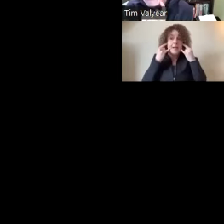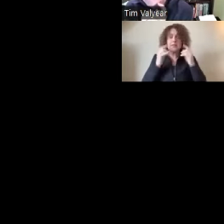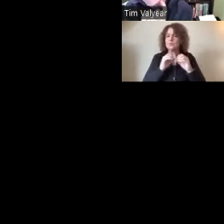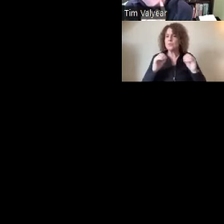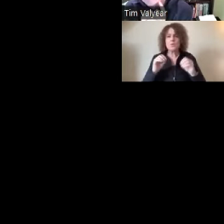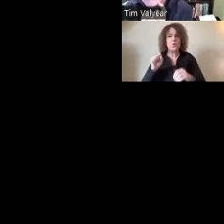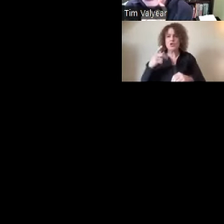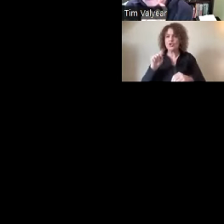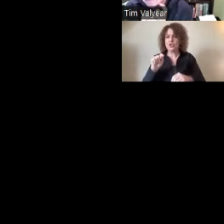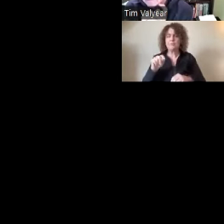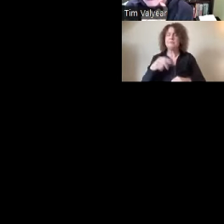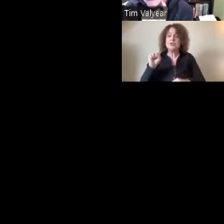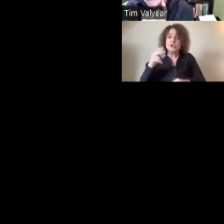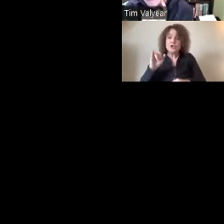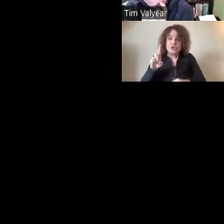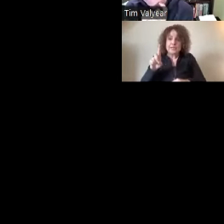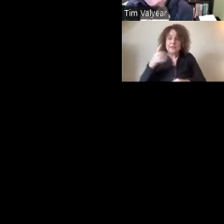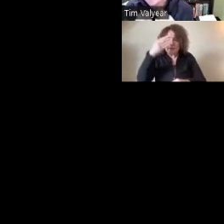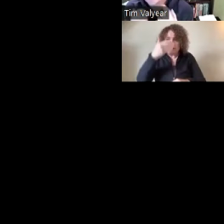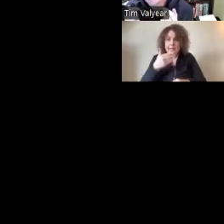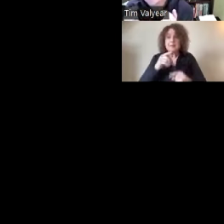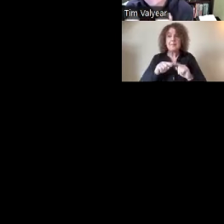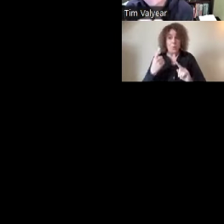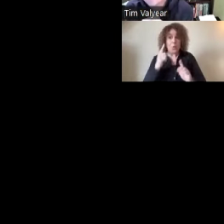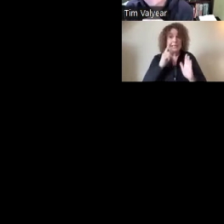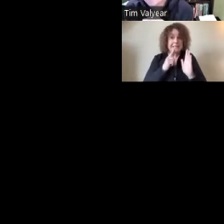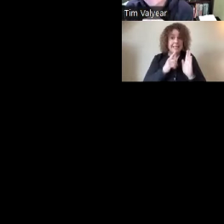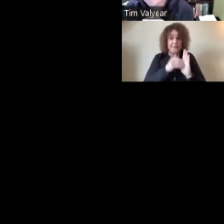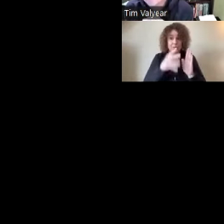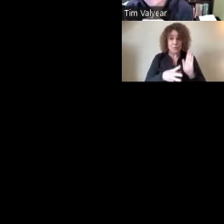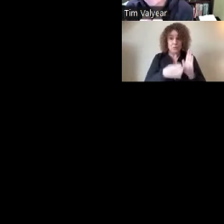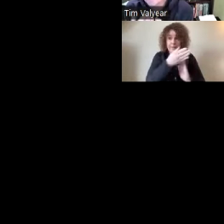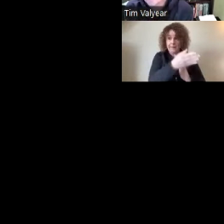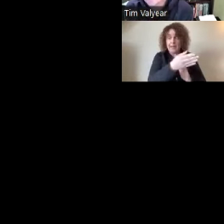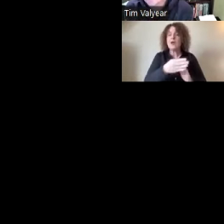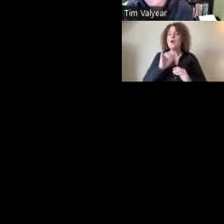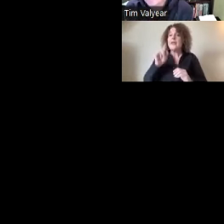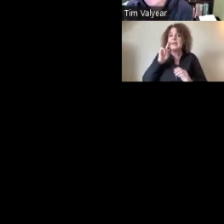students currently placed, font line workers, they're